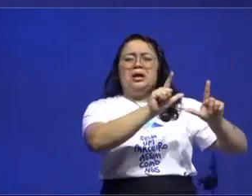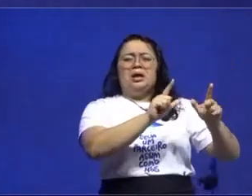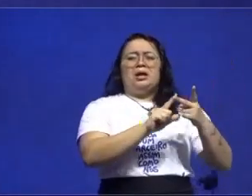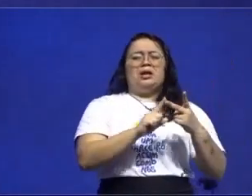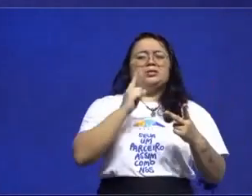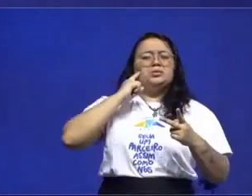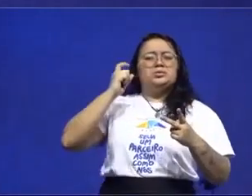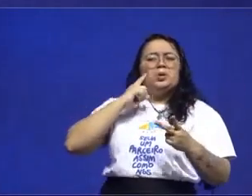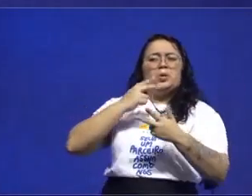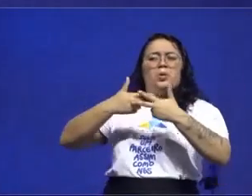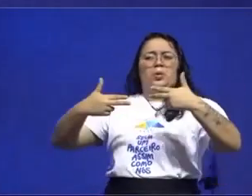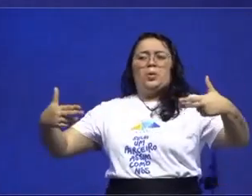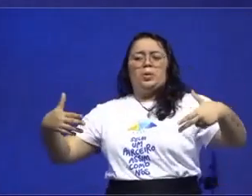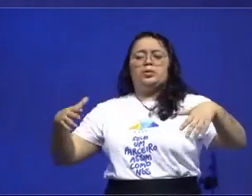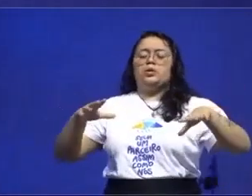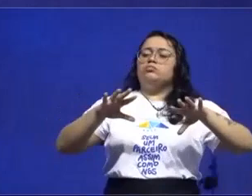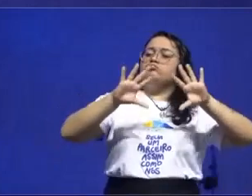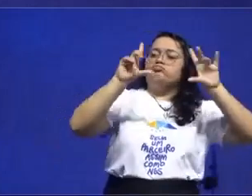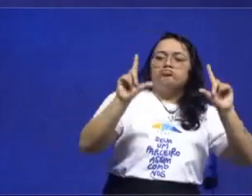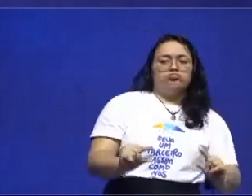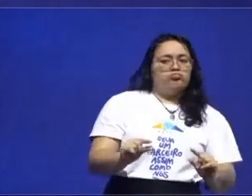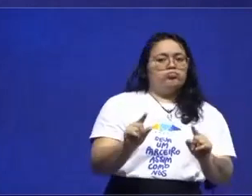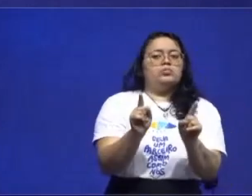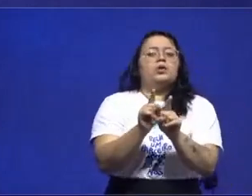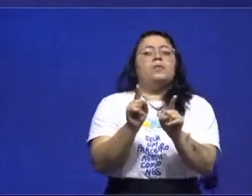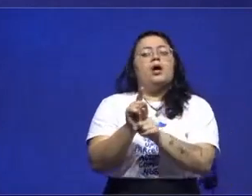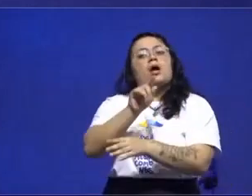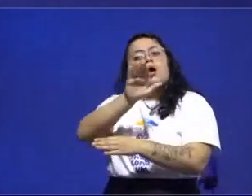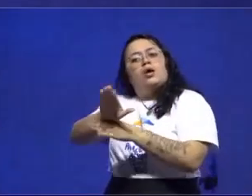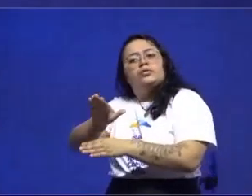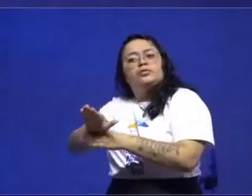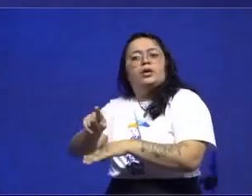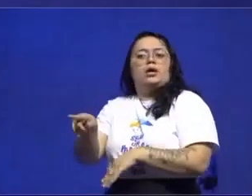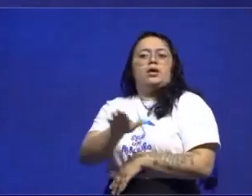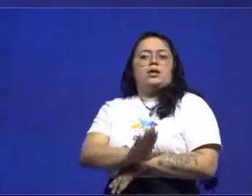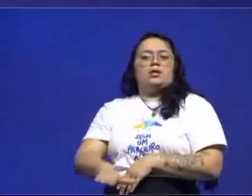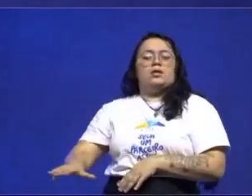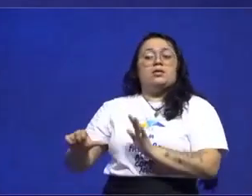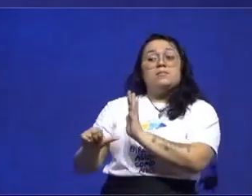and try to contribute as much as possible from the first time the child comes to us, regardless